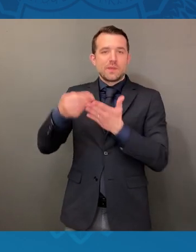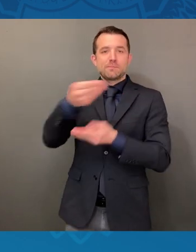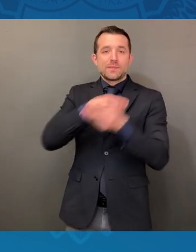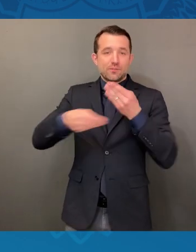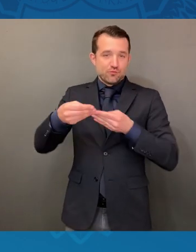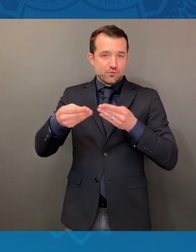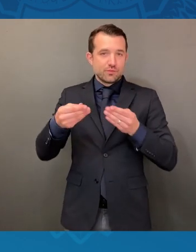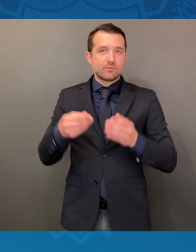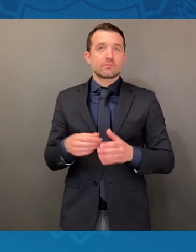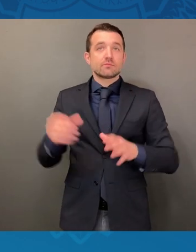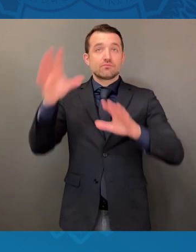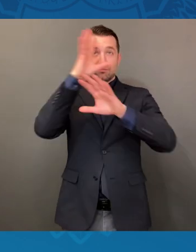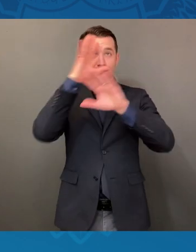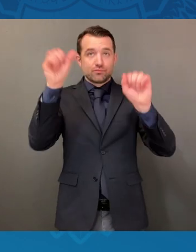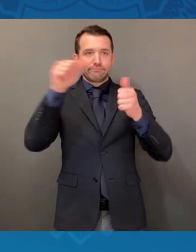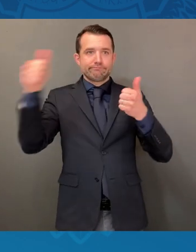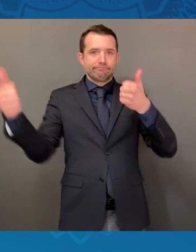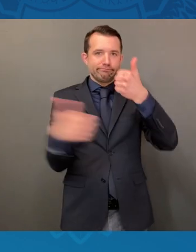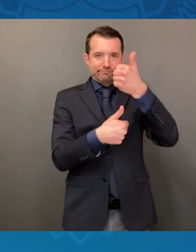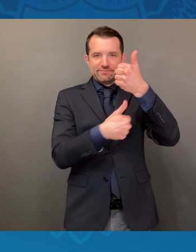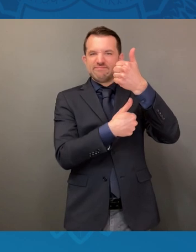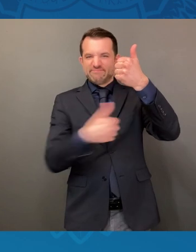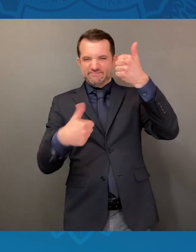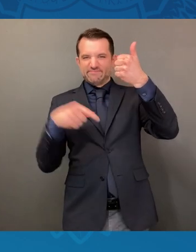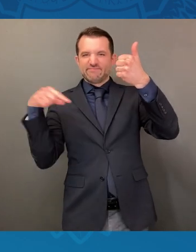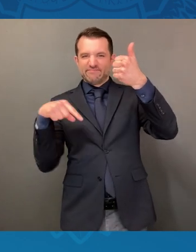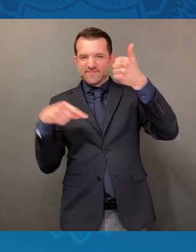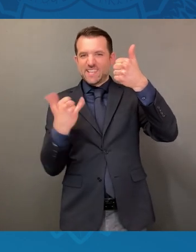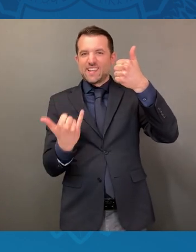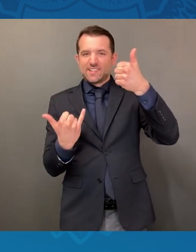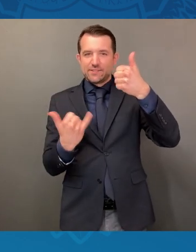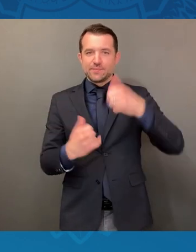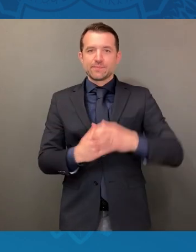And I want to thank in Louisiana I want to thank Senator Cassidy for his help